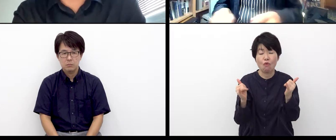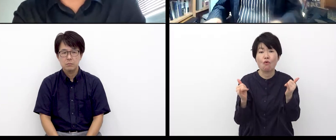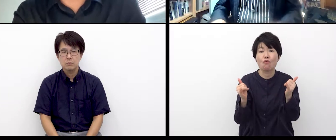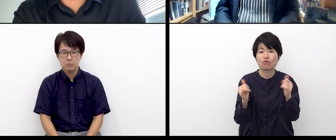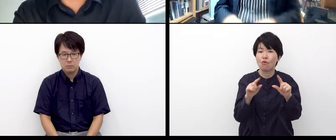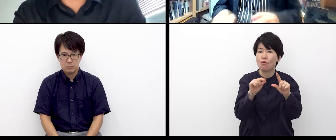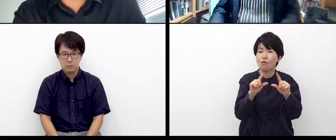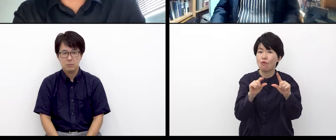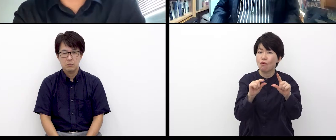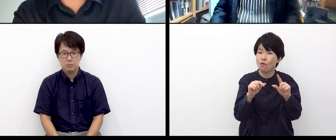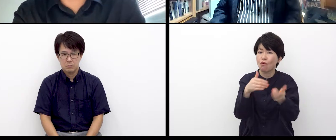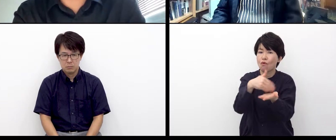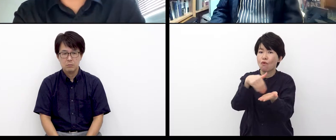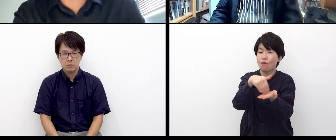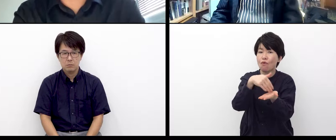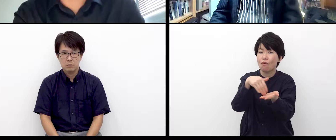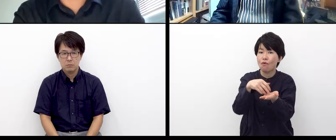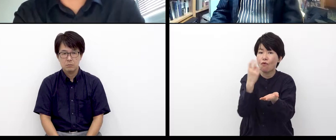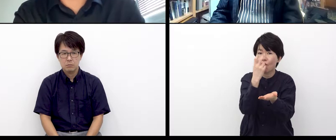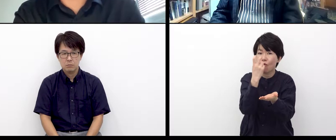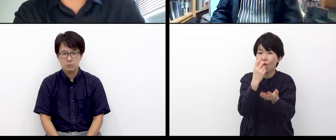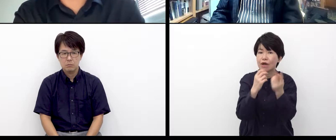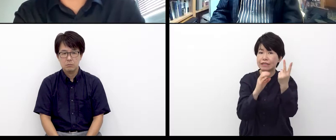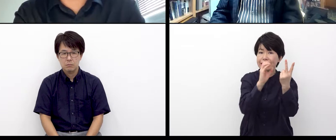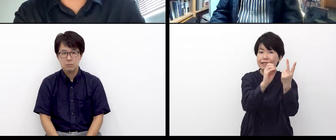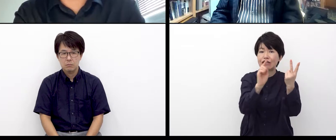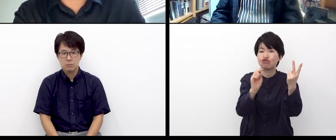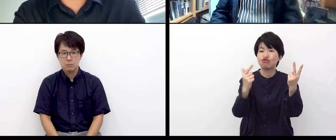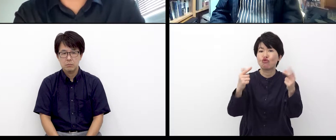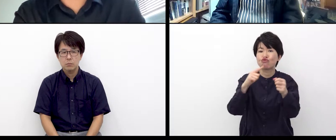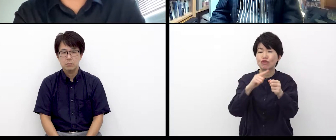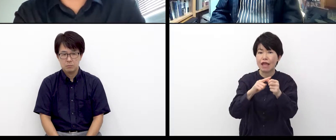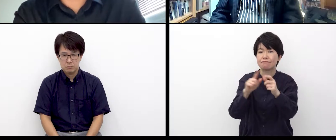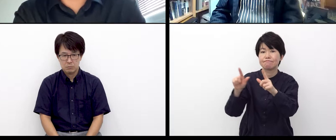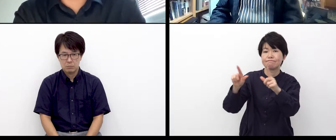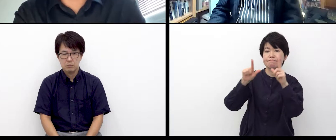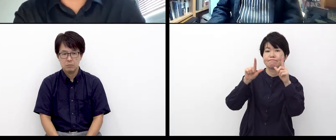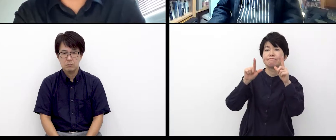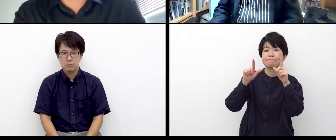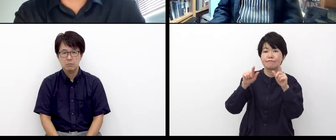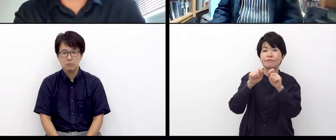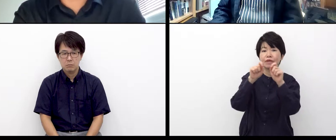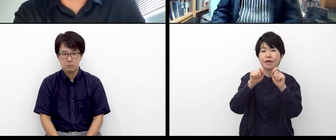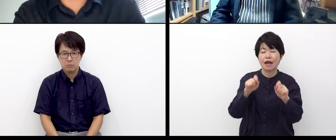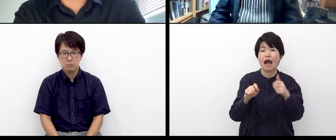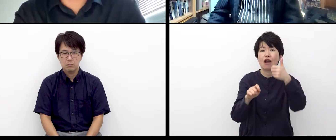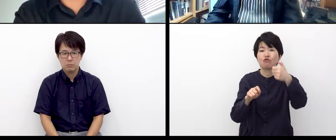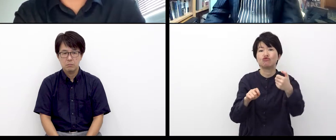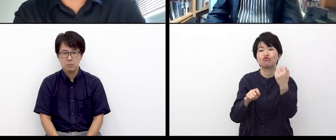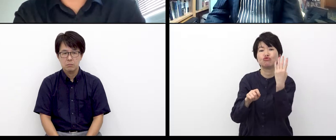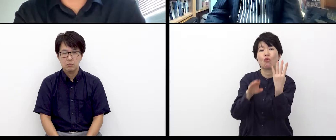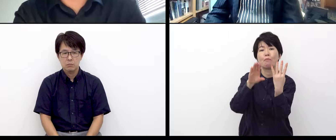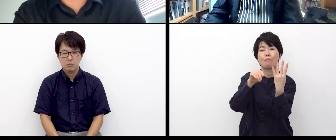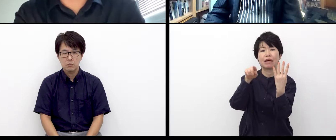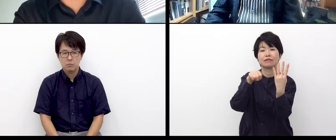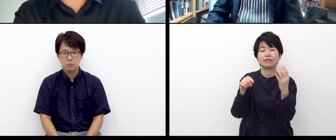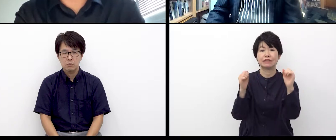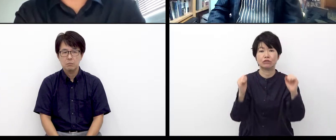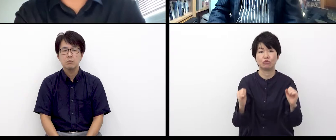between the ages of 15 to 39, in 2016. That result says it’s 540,000